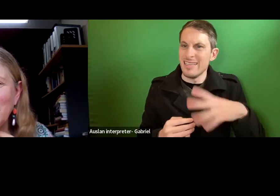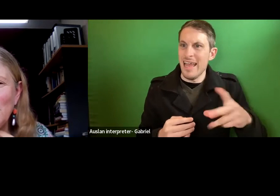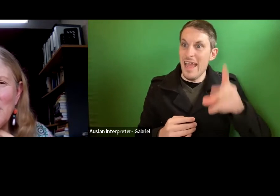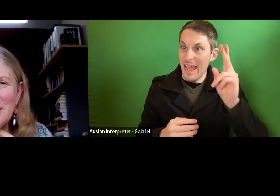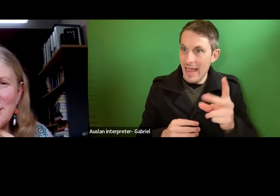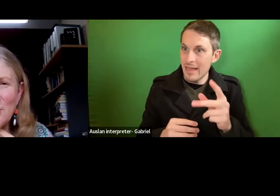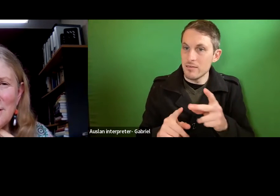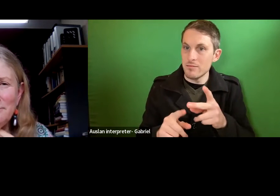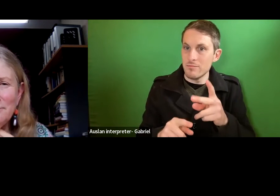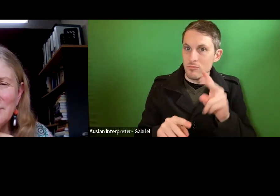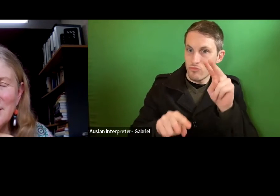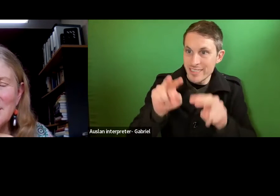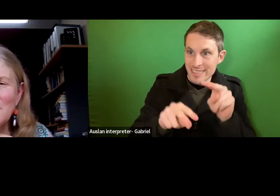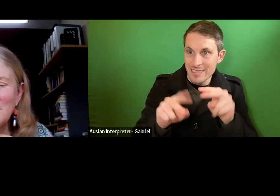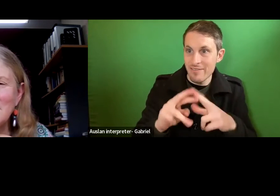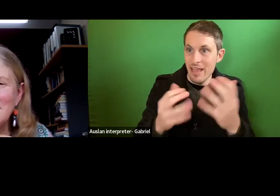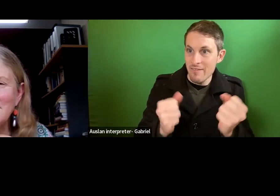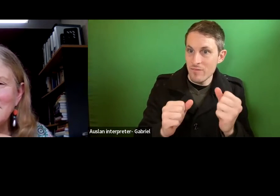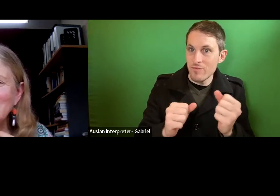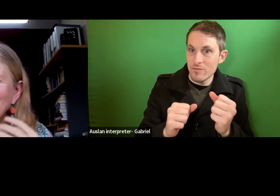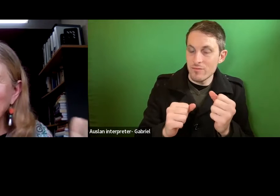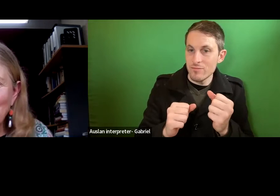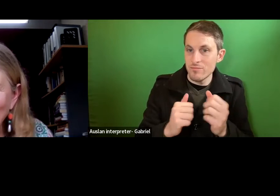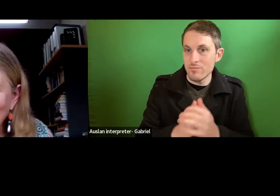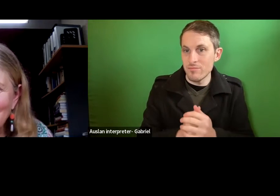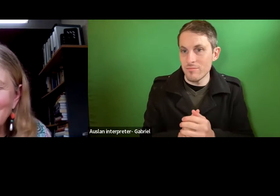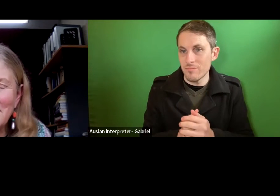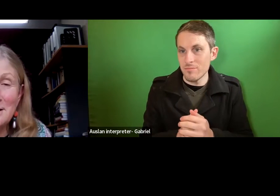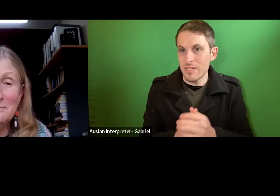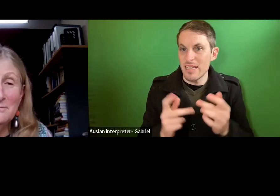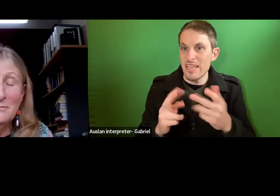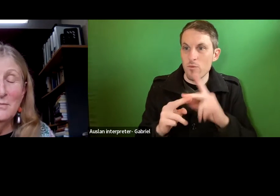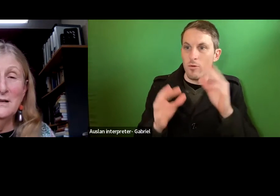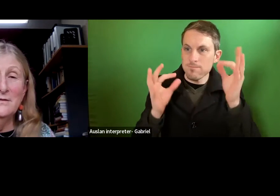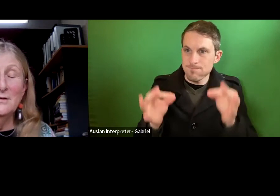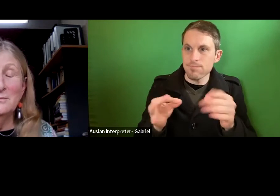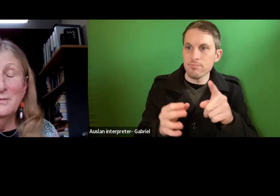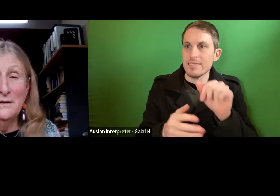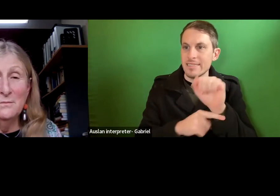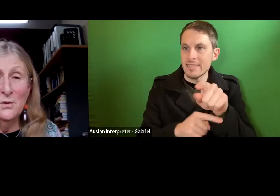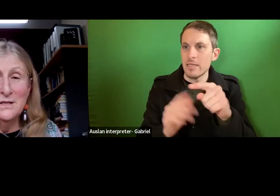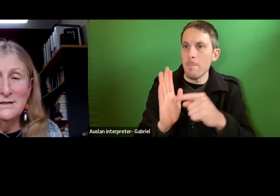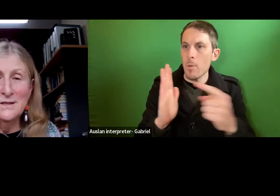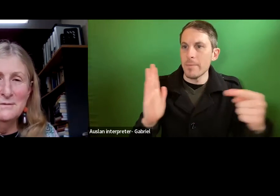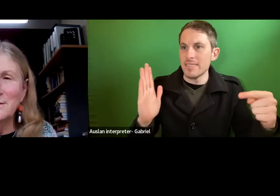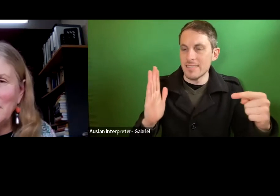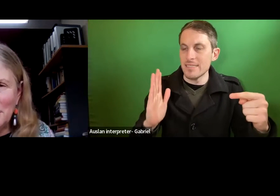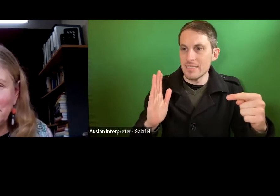for learning disorder to be considered a permanent part of the person's development